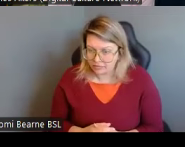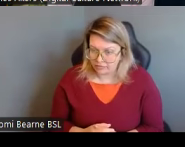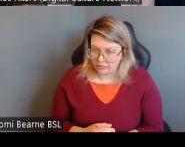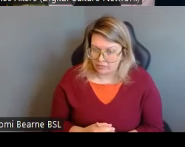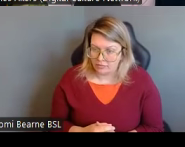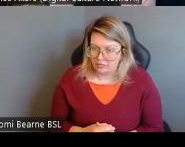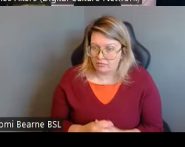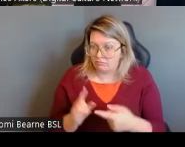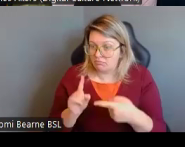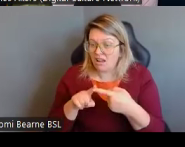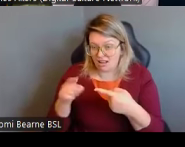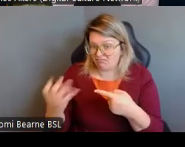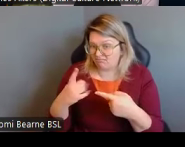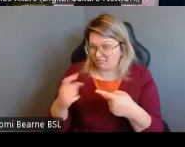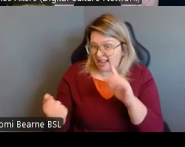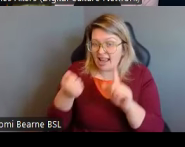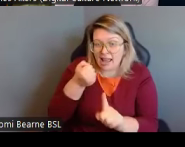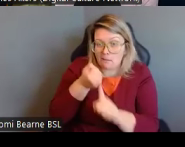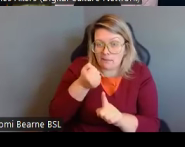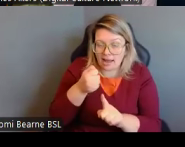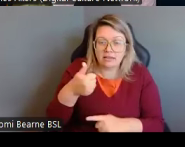"Impact," yes. "About our visitors," Sarah.